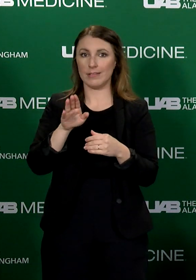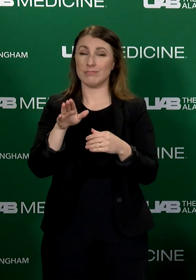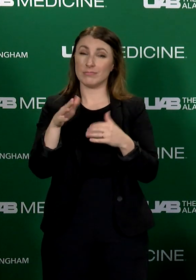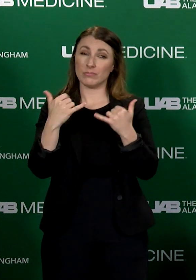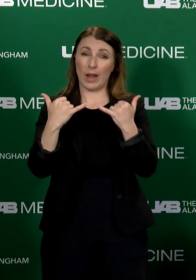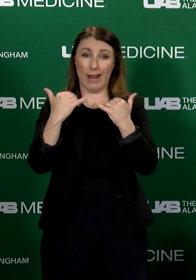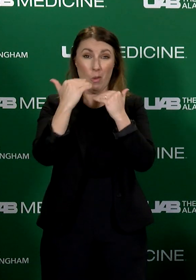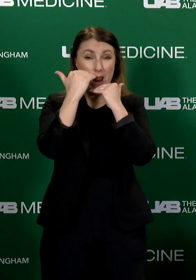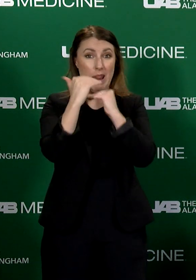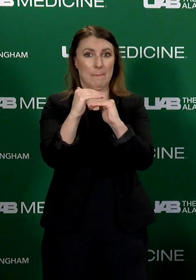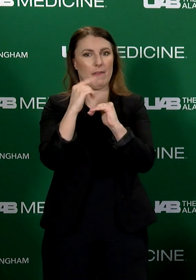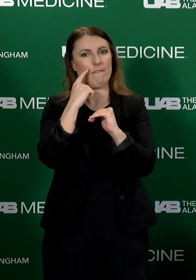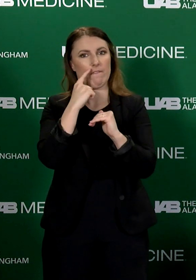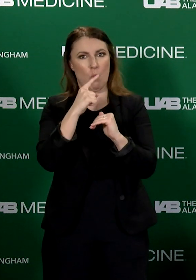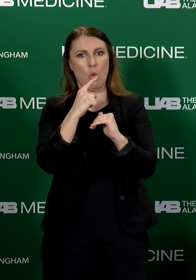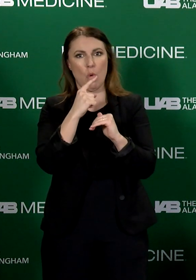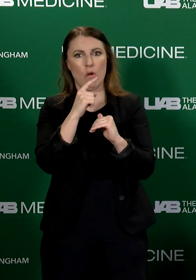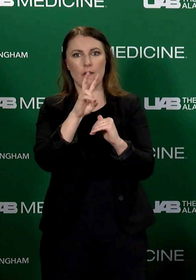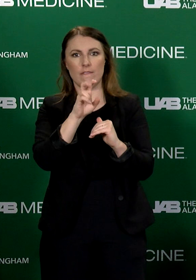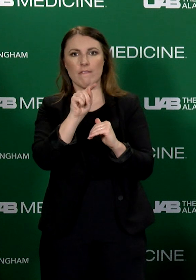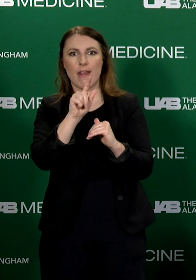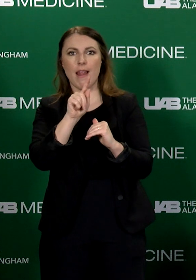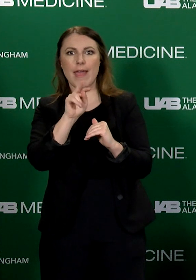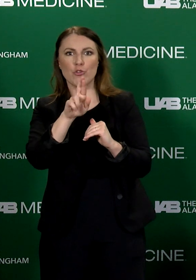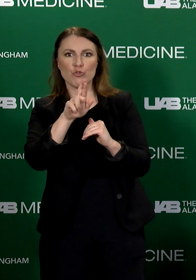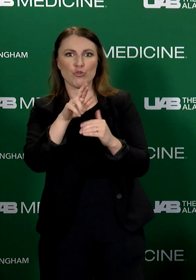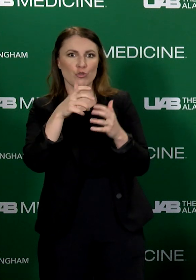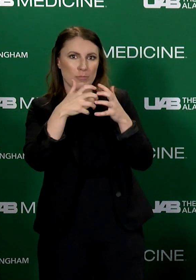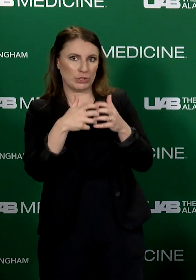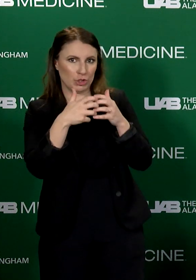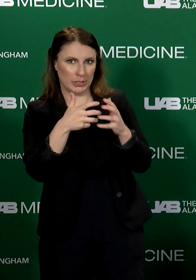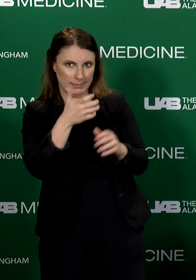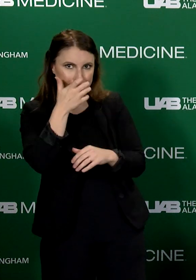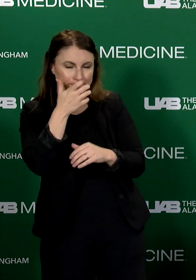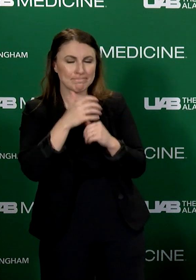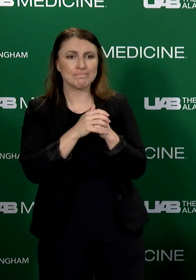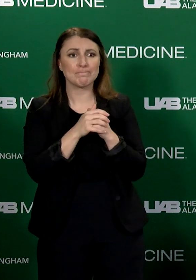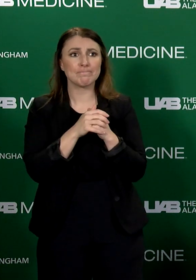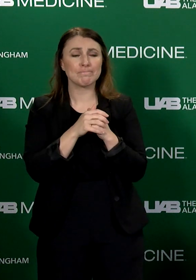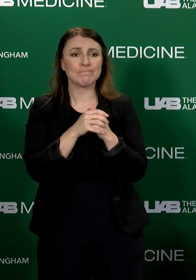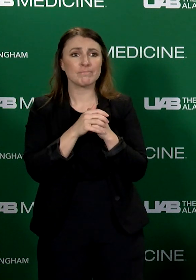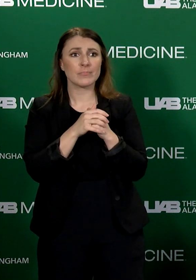so we are doing our best again to look at our conservation to look at our